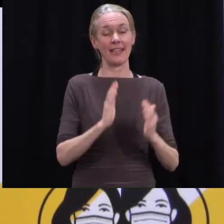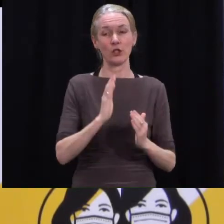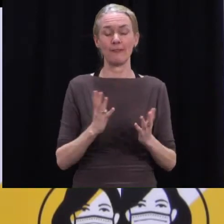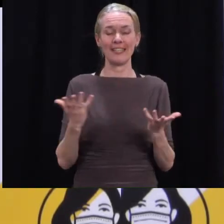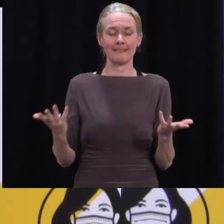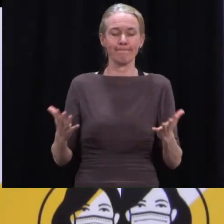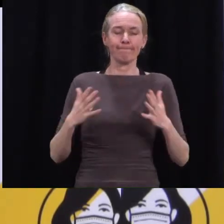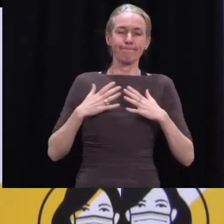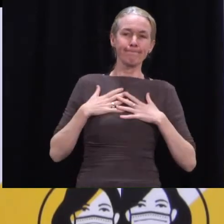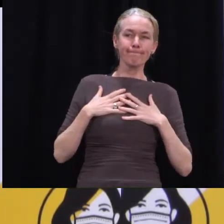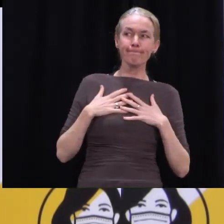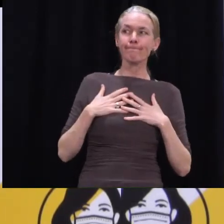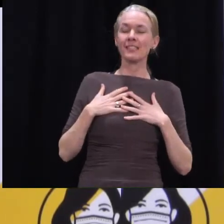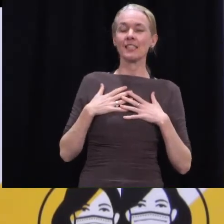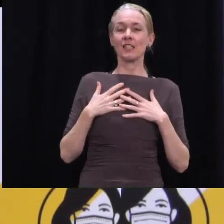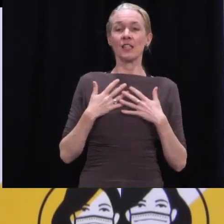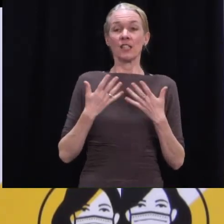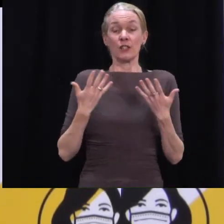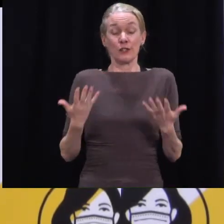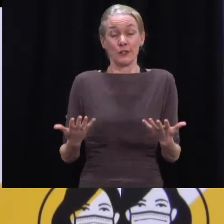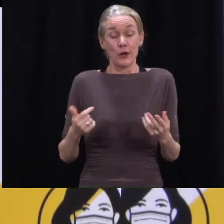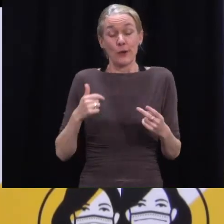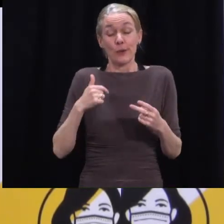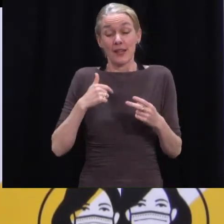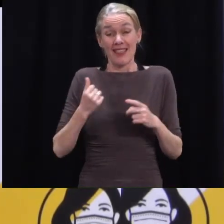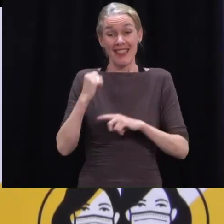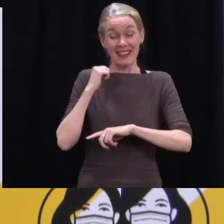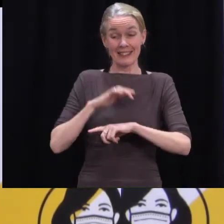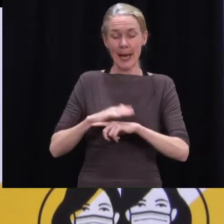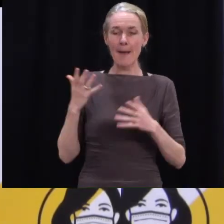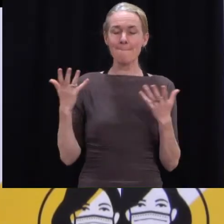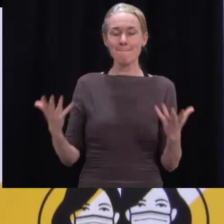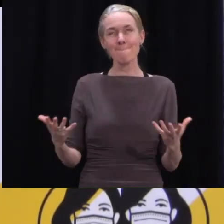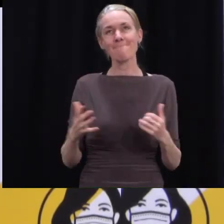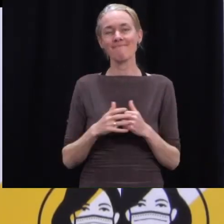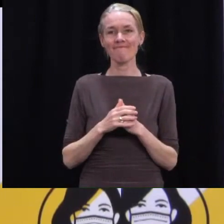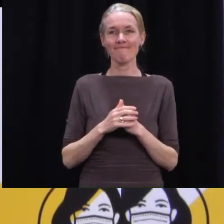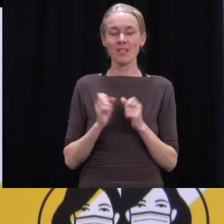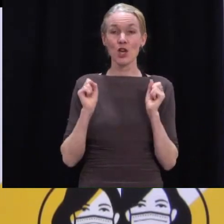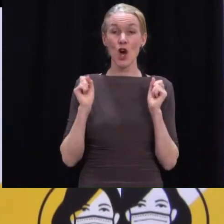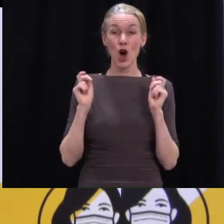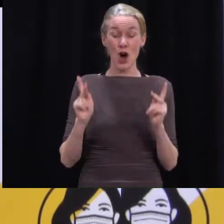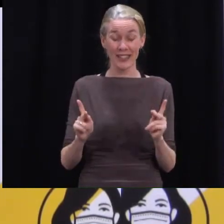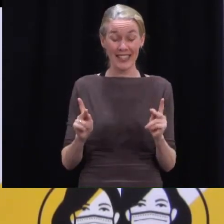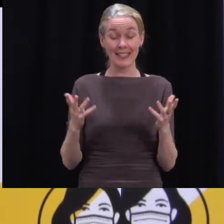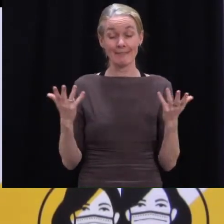with a situation whether either I call on the Speaker to suspend question Time of the